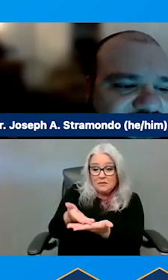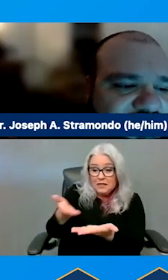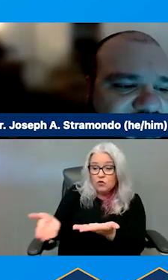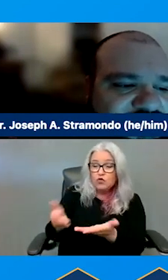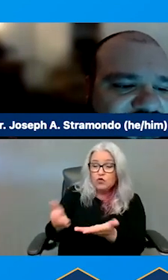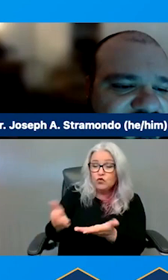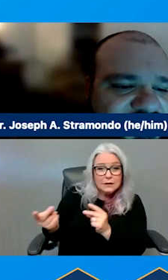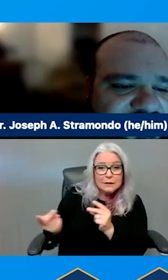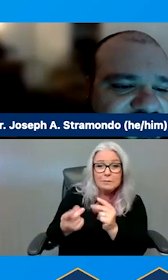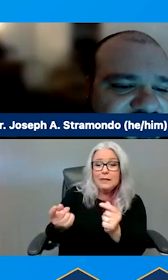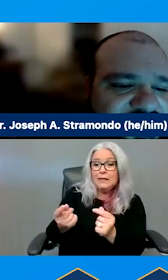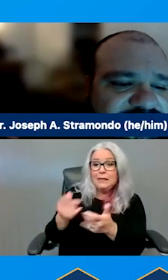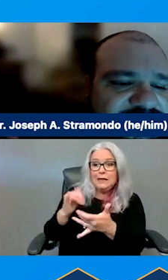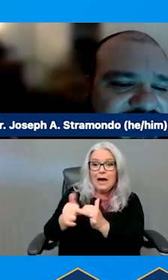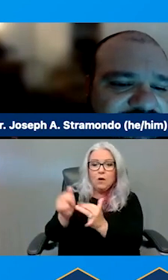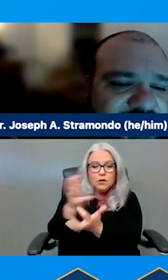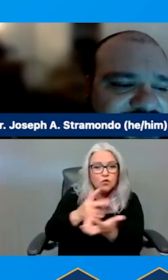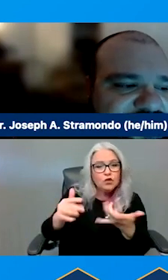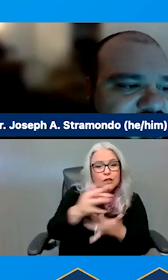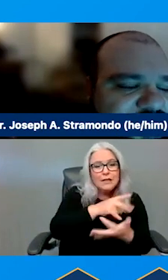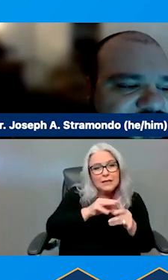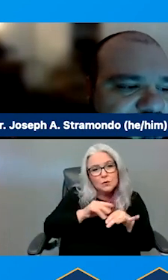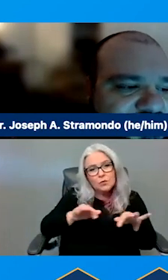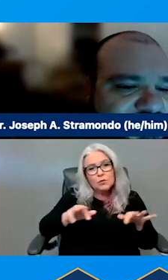the speed and efficiency with